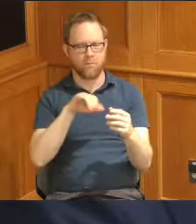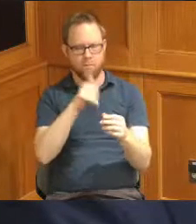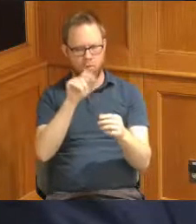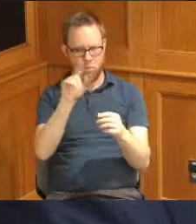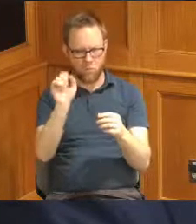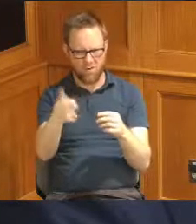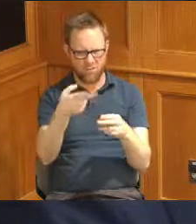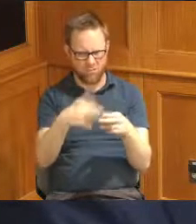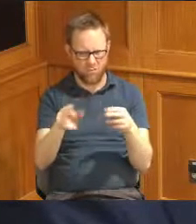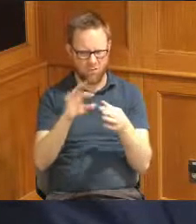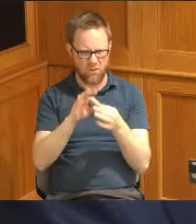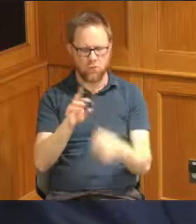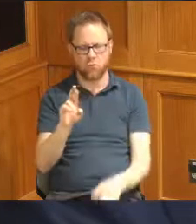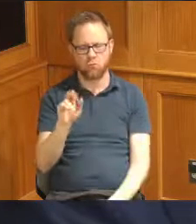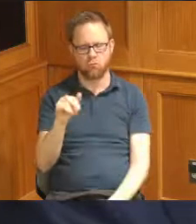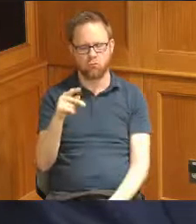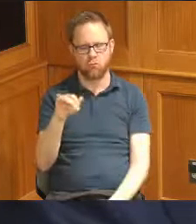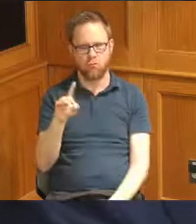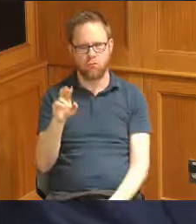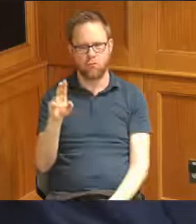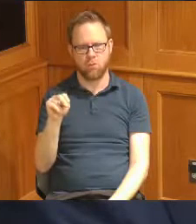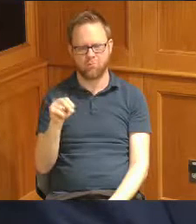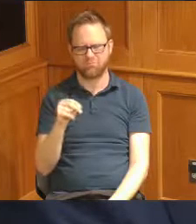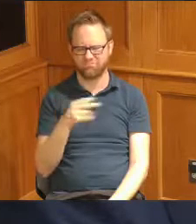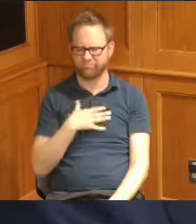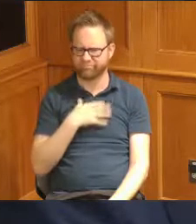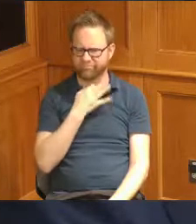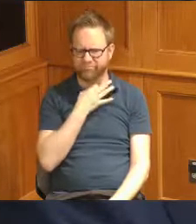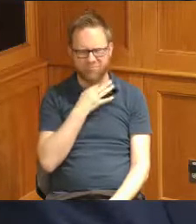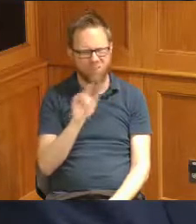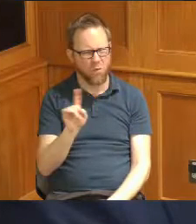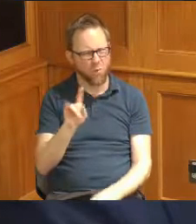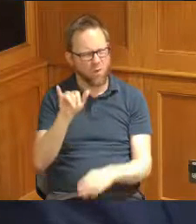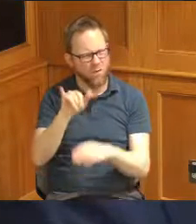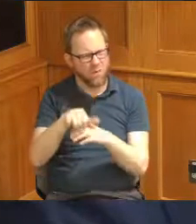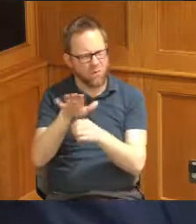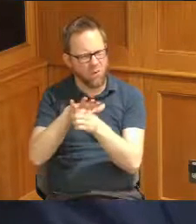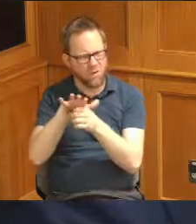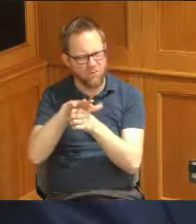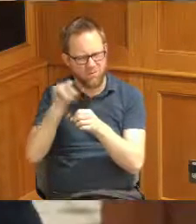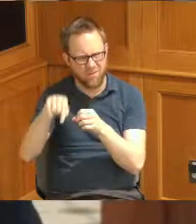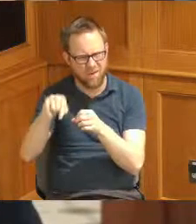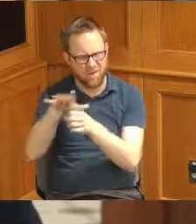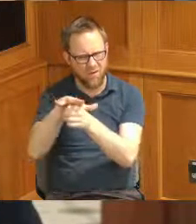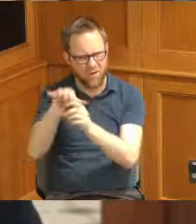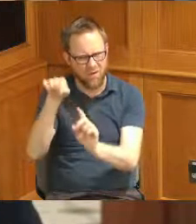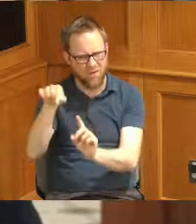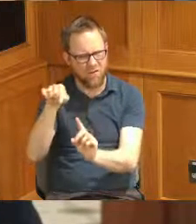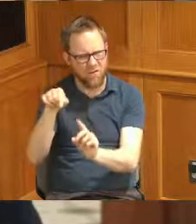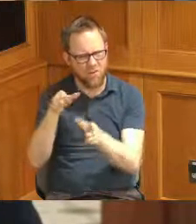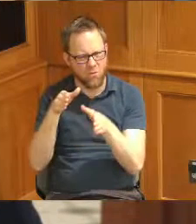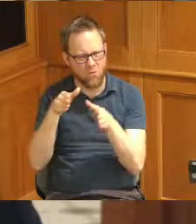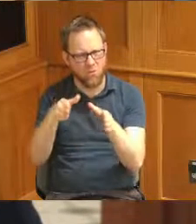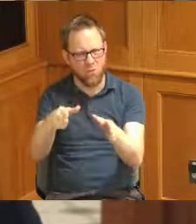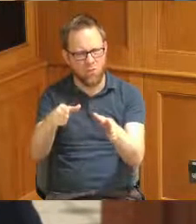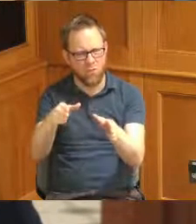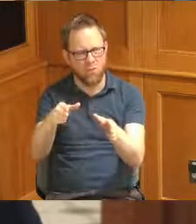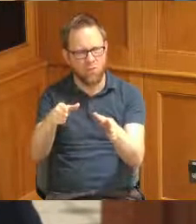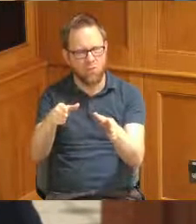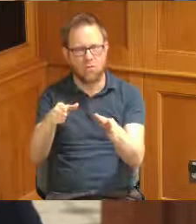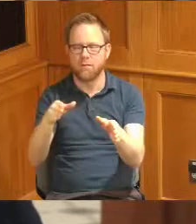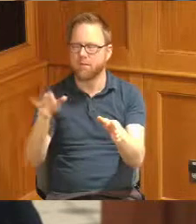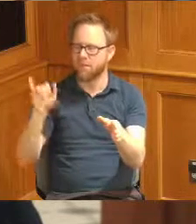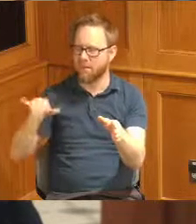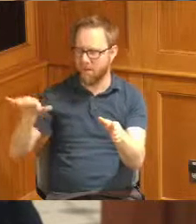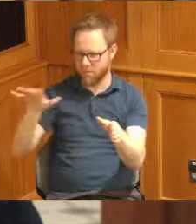on rapid run what it's such a curious one where is this on rapid run it is approximately an I